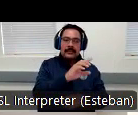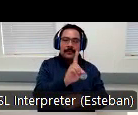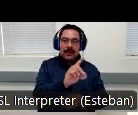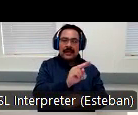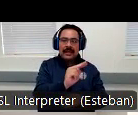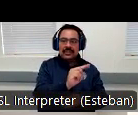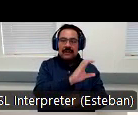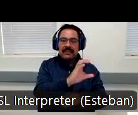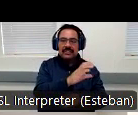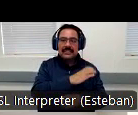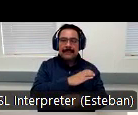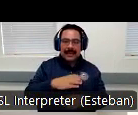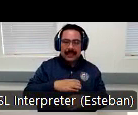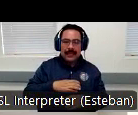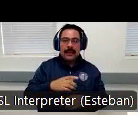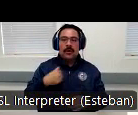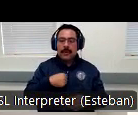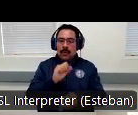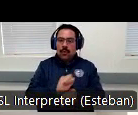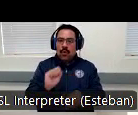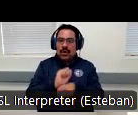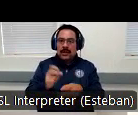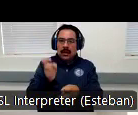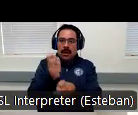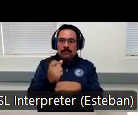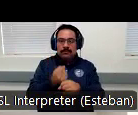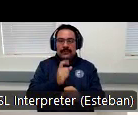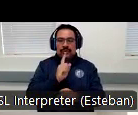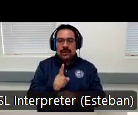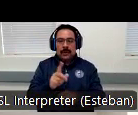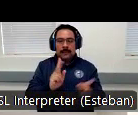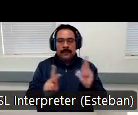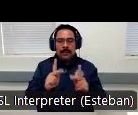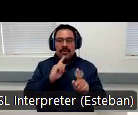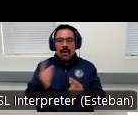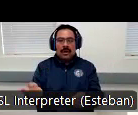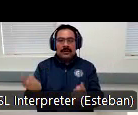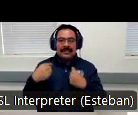Convention Committee. We have been working hard to ensure that those that are attending and visiting